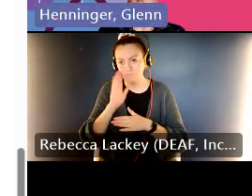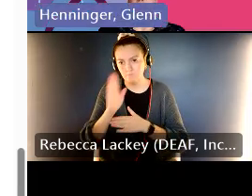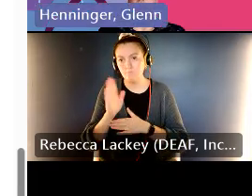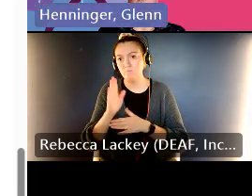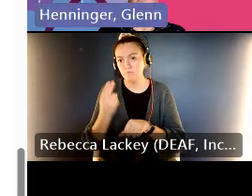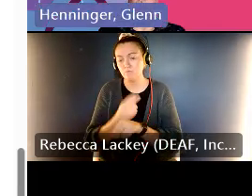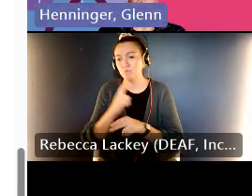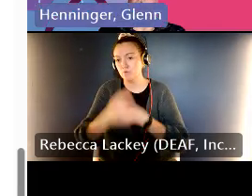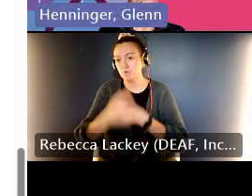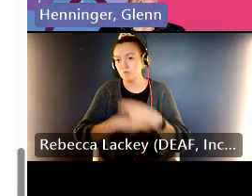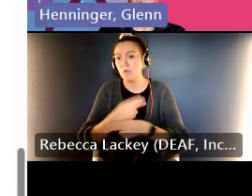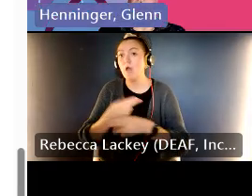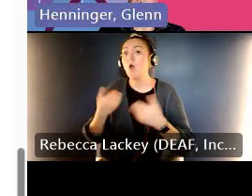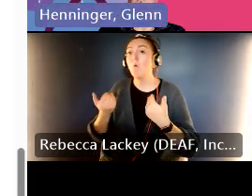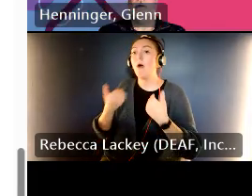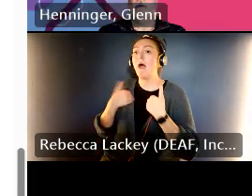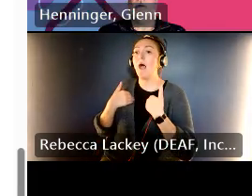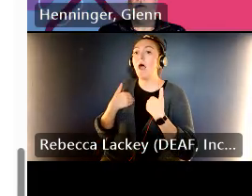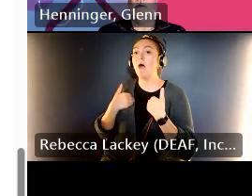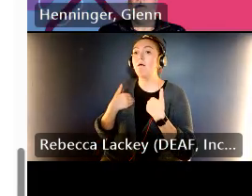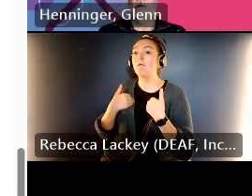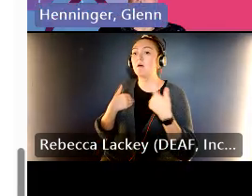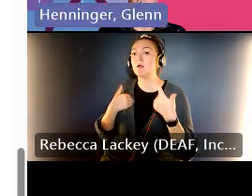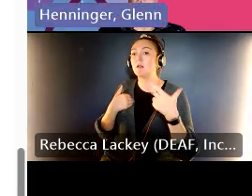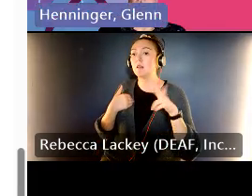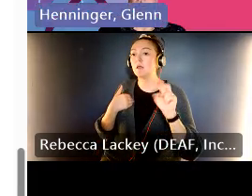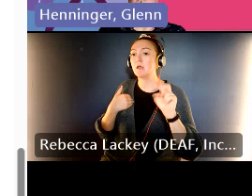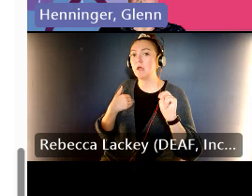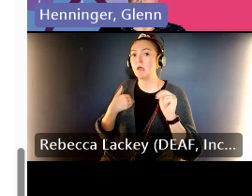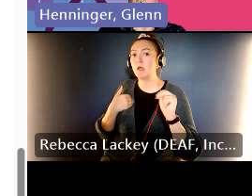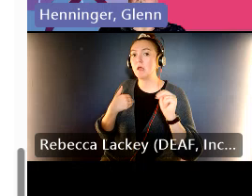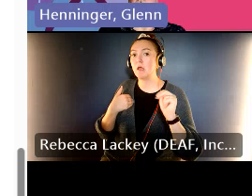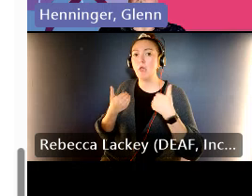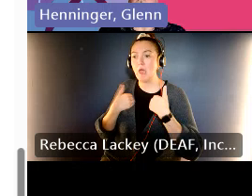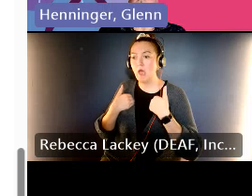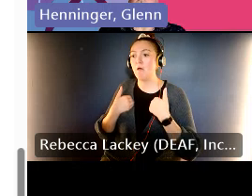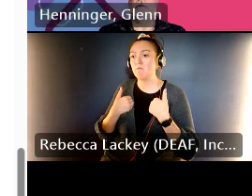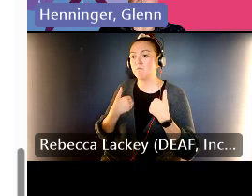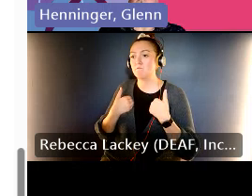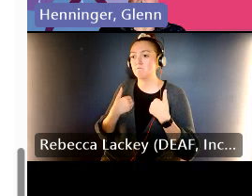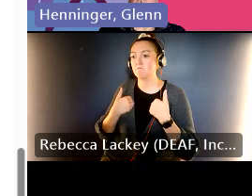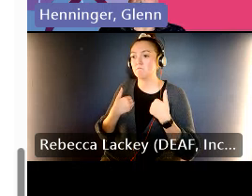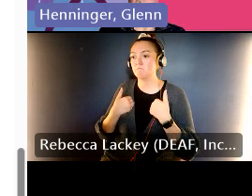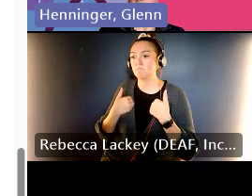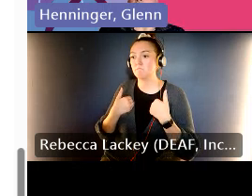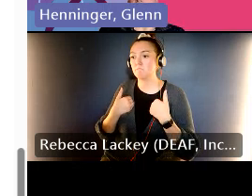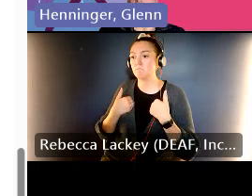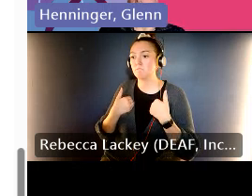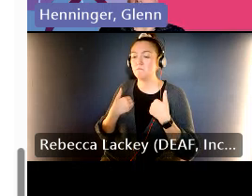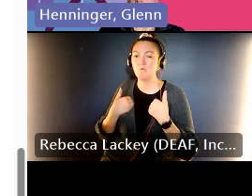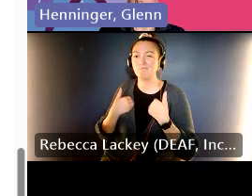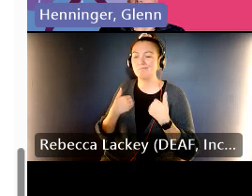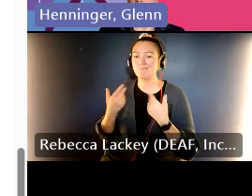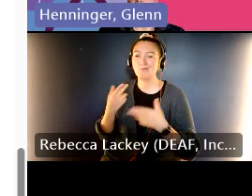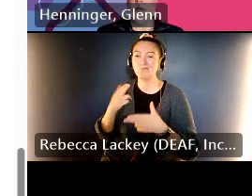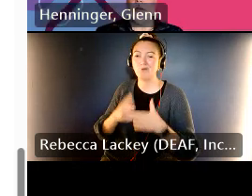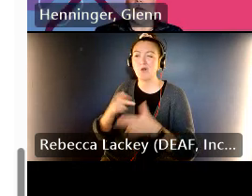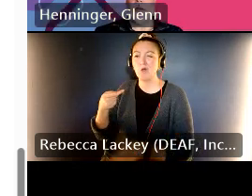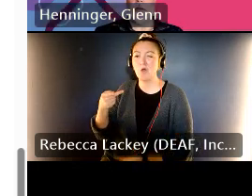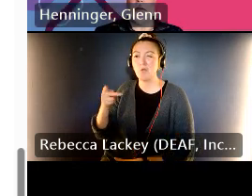We we have, you know, we have what's called a prime contractor